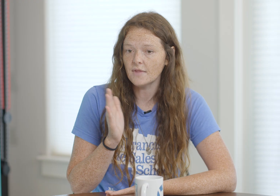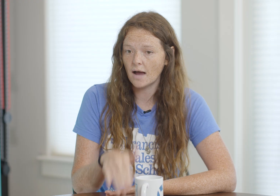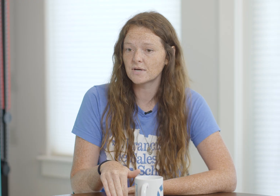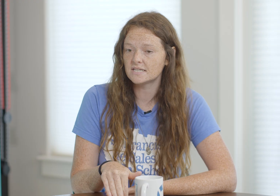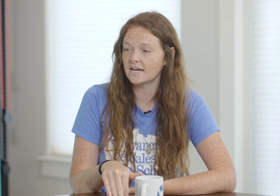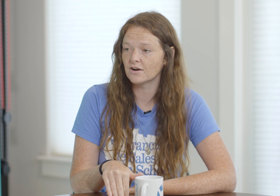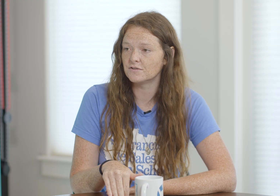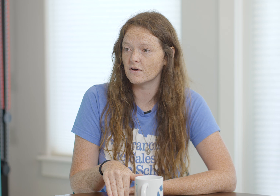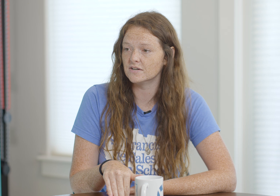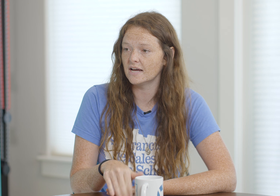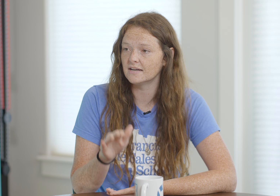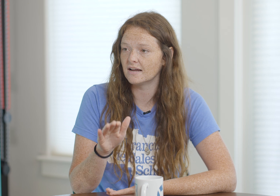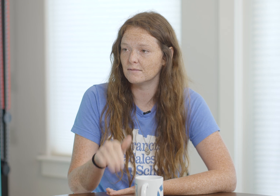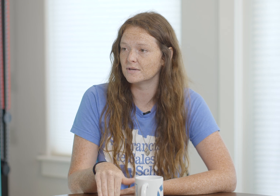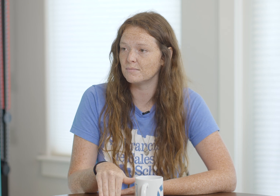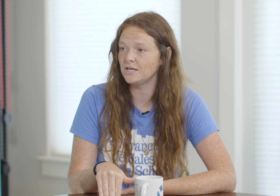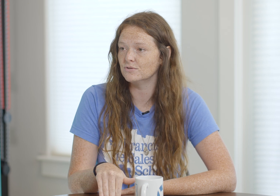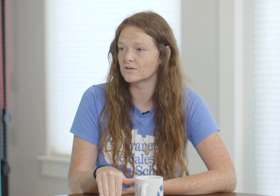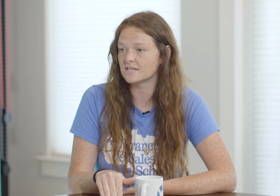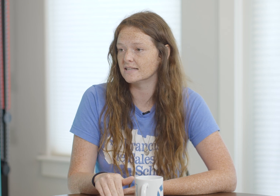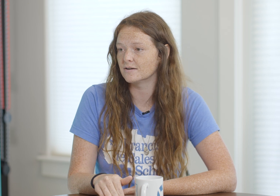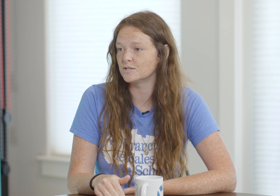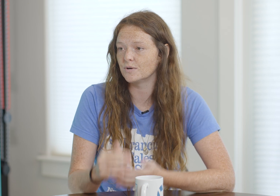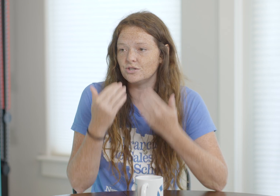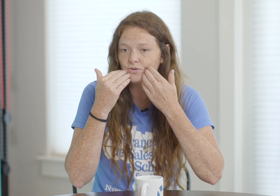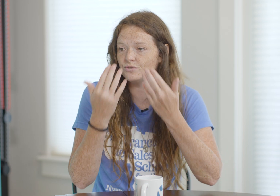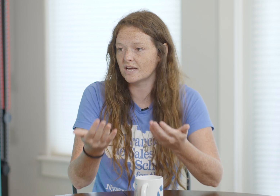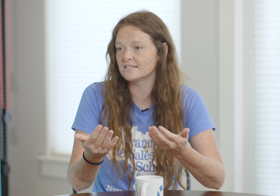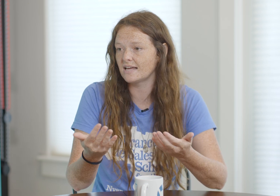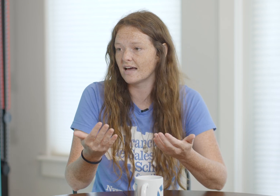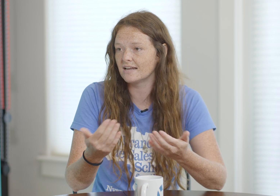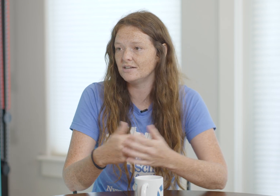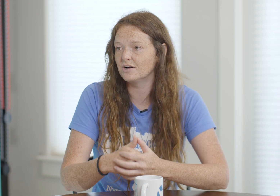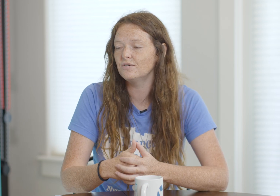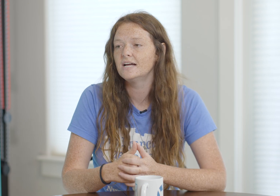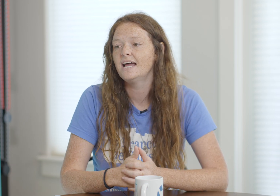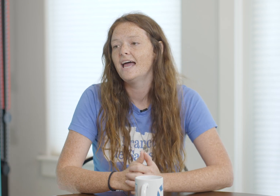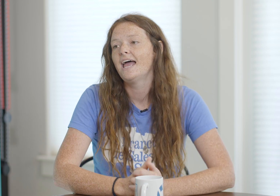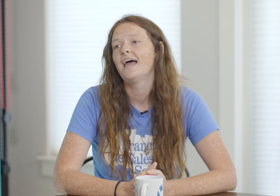I'm going to take care of you every day and I'm going to make you learn sign language. But you can't say that, right?